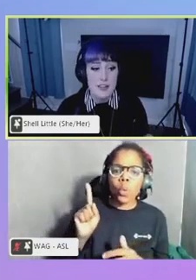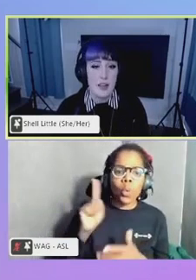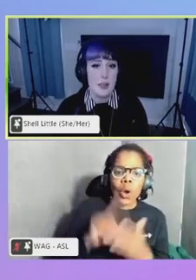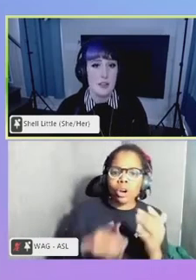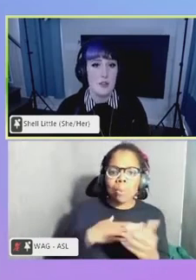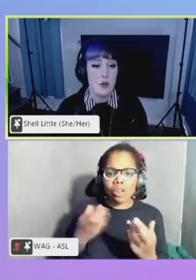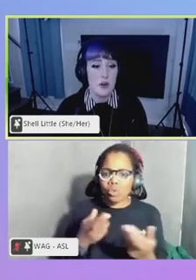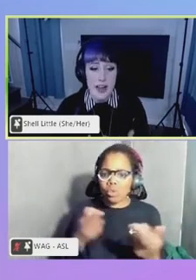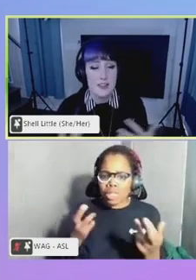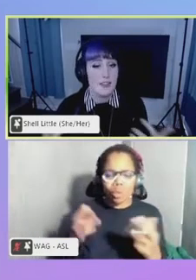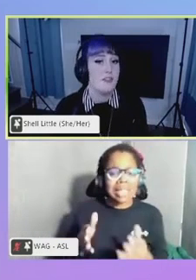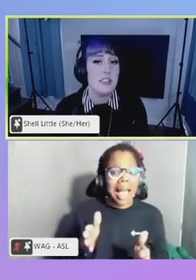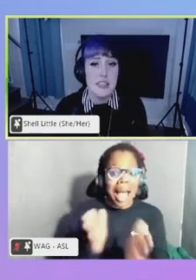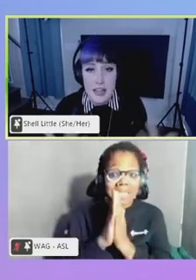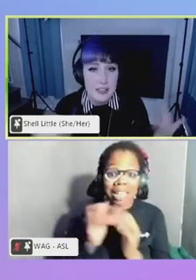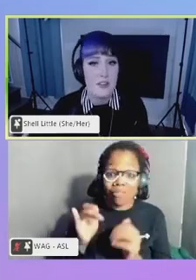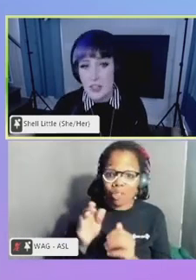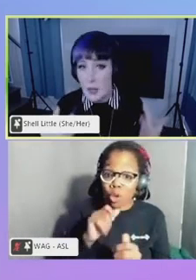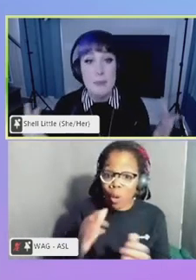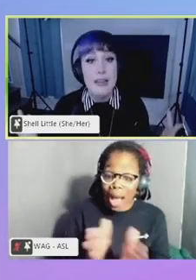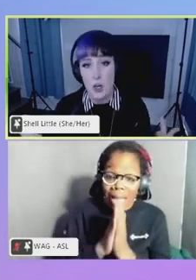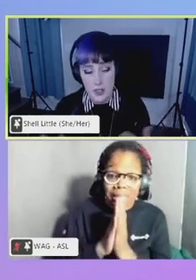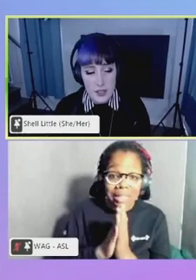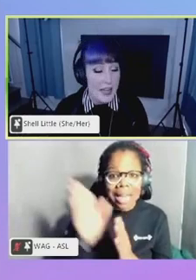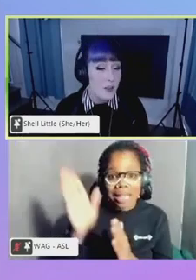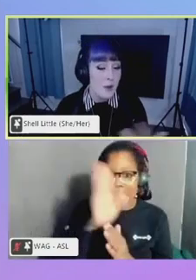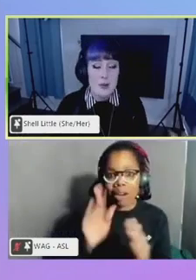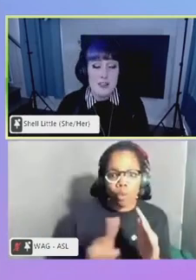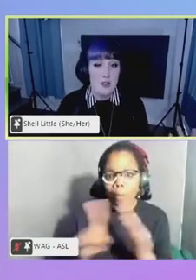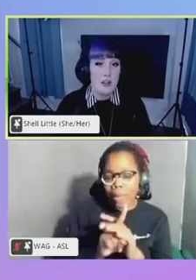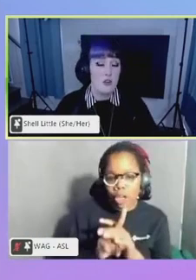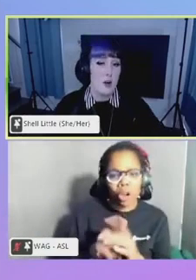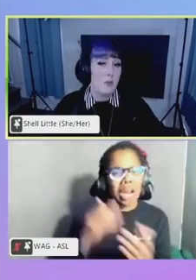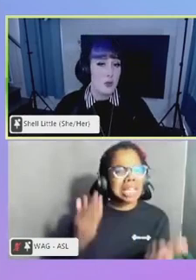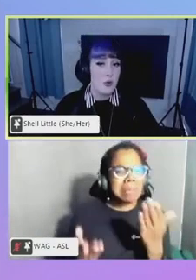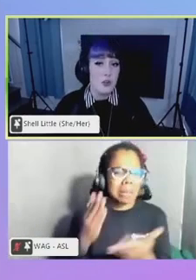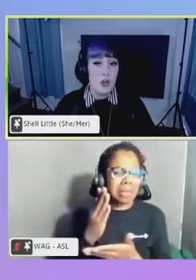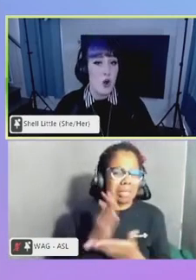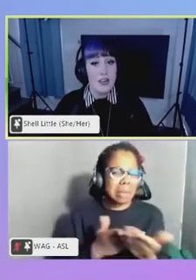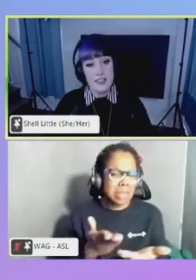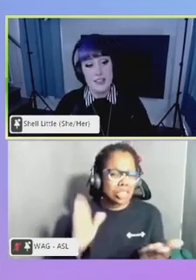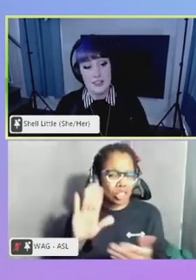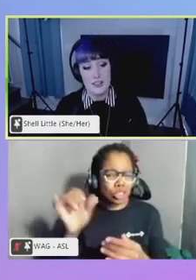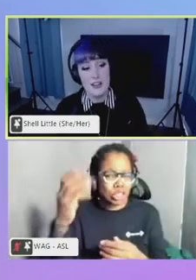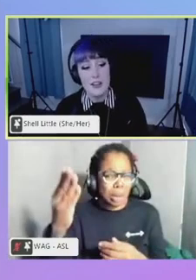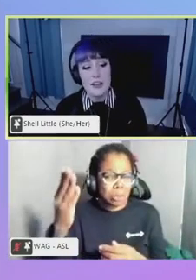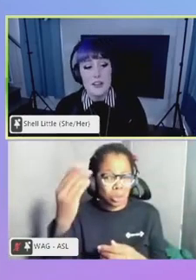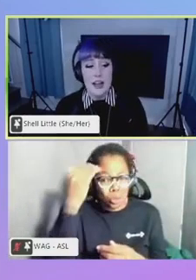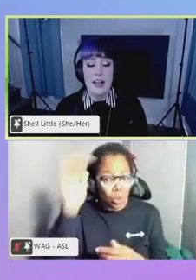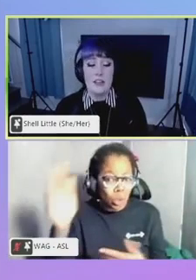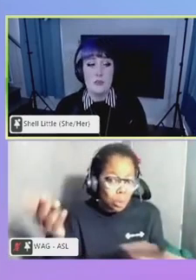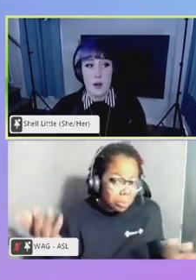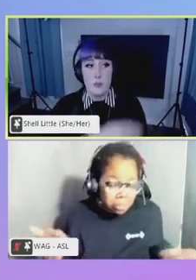thing. You can be the person to-do that. Asking for resources and continue to do so. Where are my resources for burnout. What are my resources? Keep asking